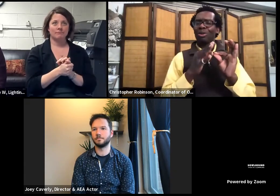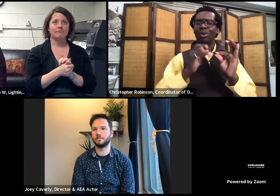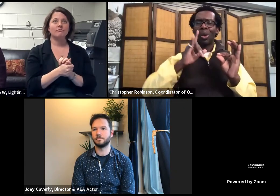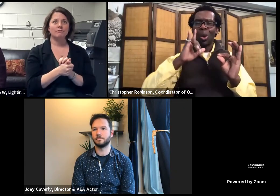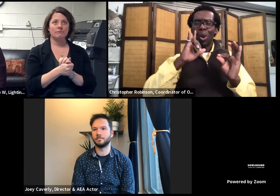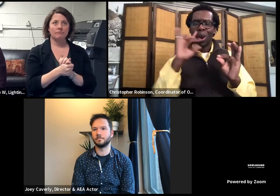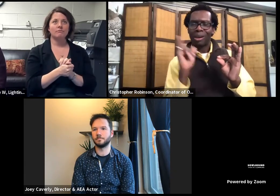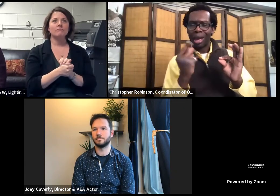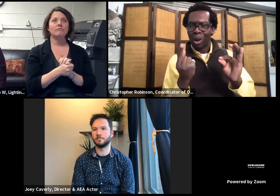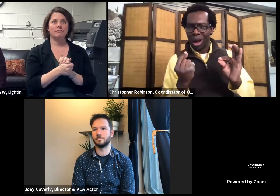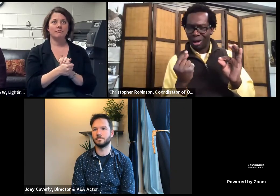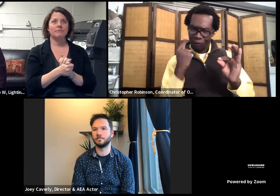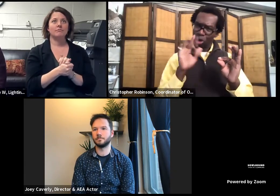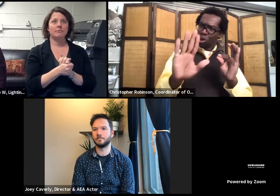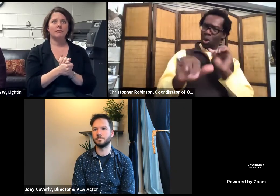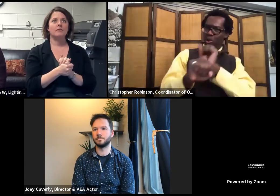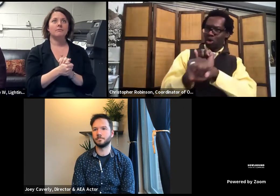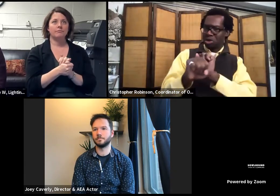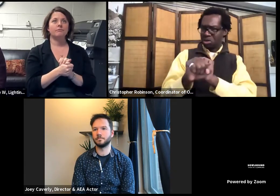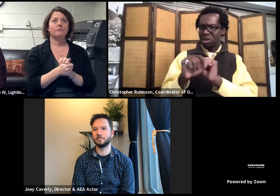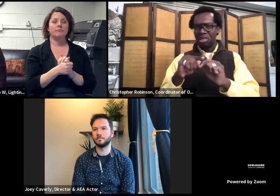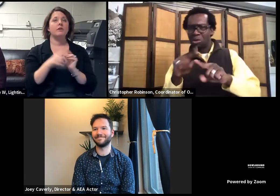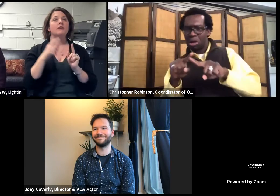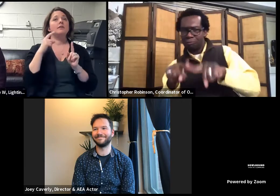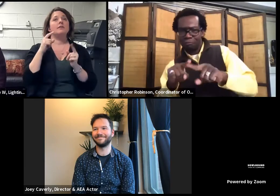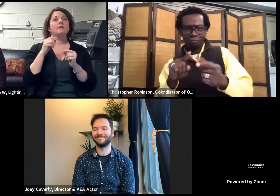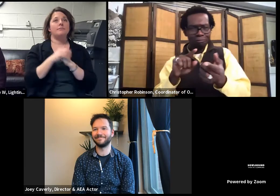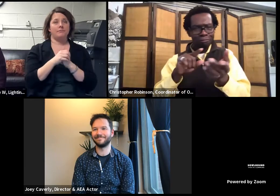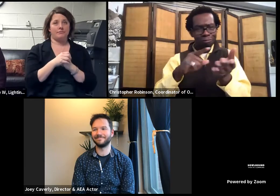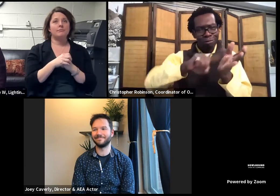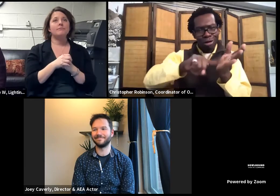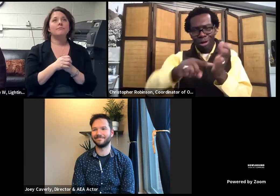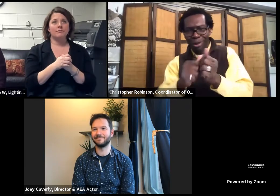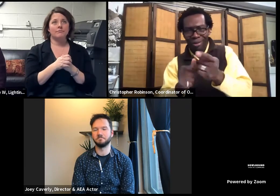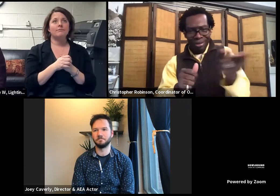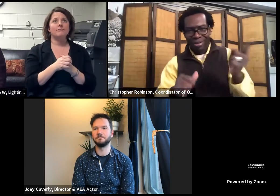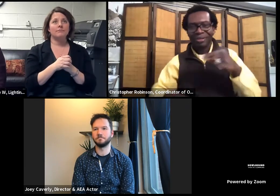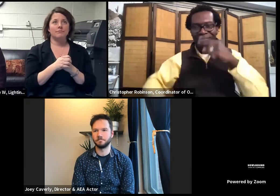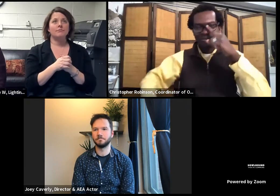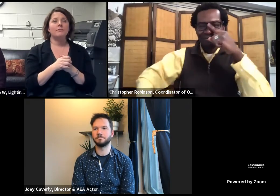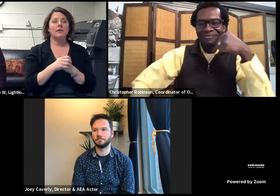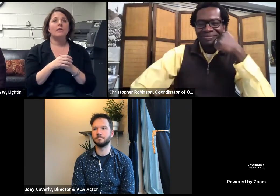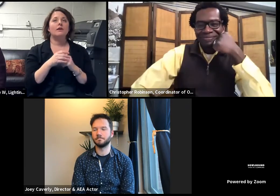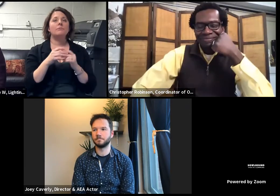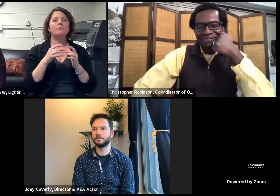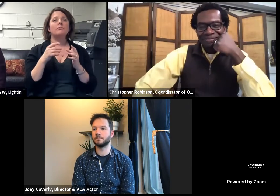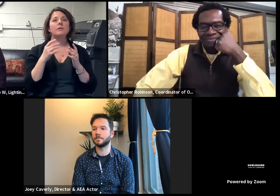It's a great benefit to have an interpreter, but what does that look like for you? Or 'cause it, you know, if they haven't checked with you